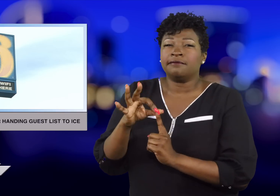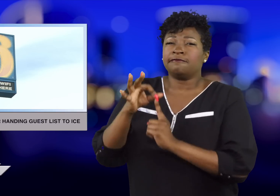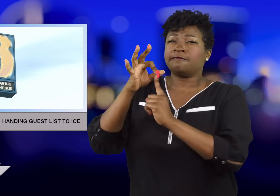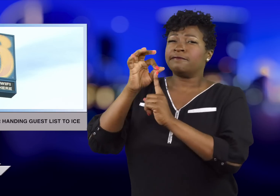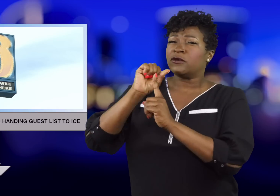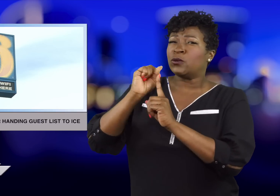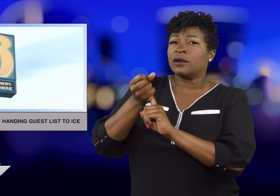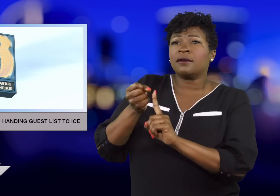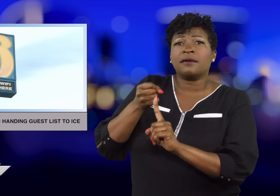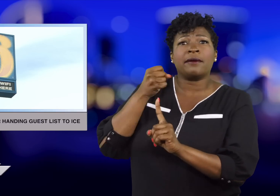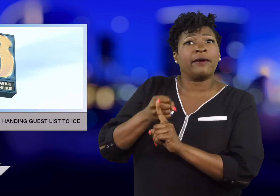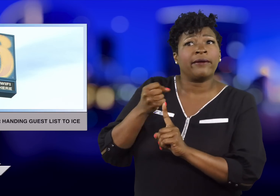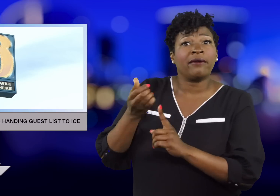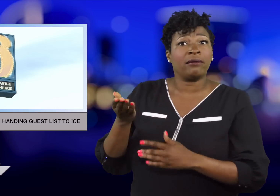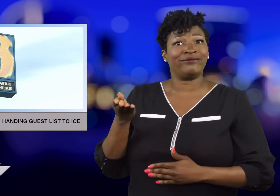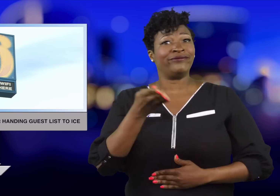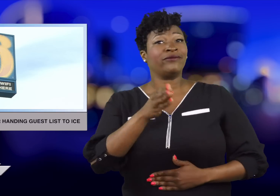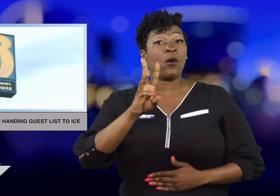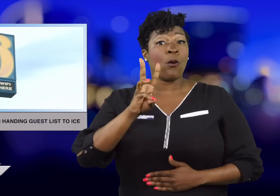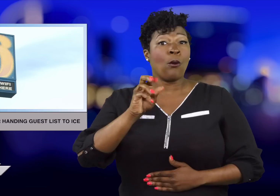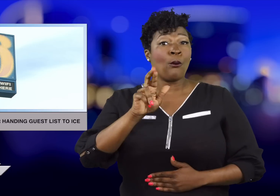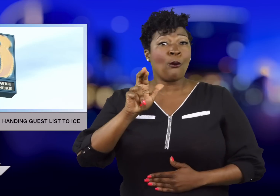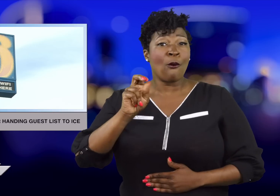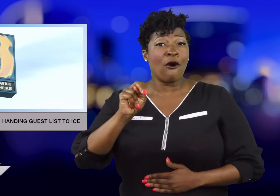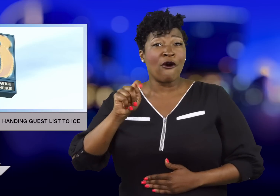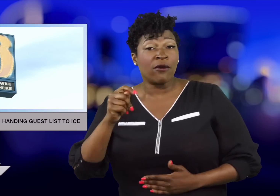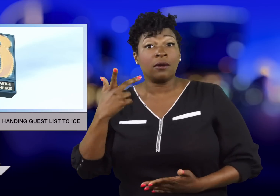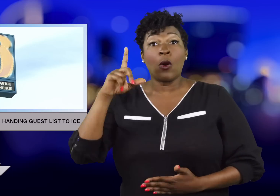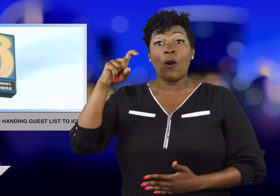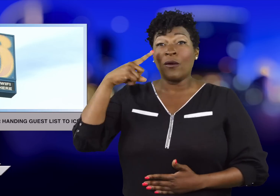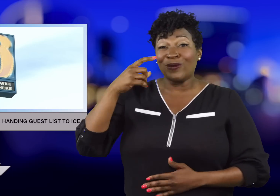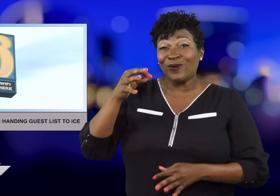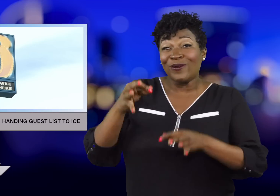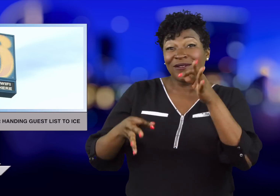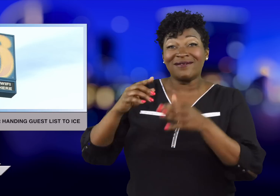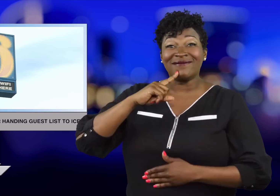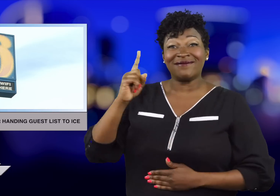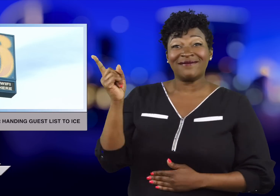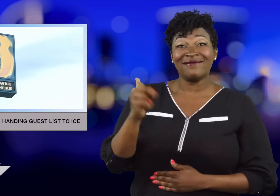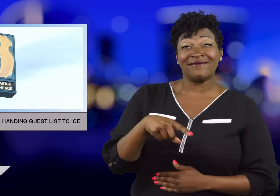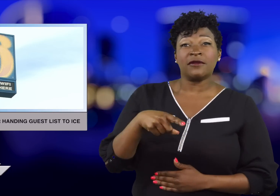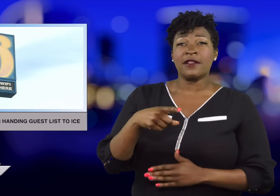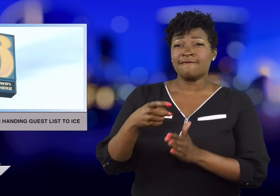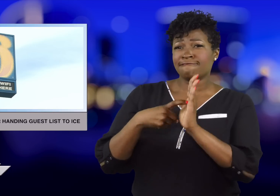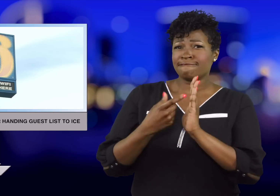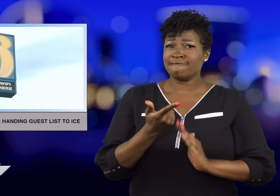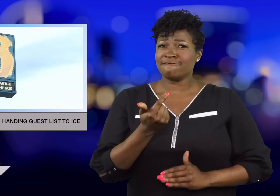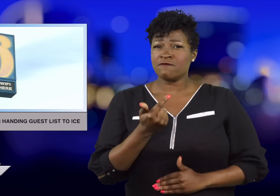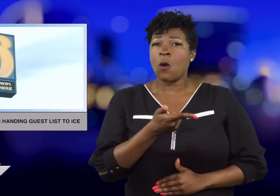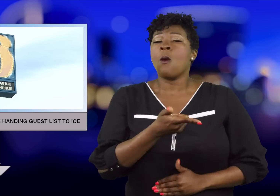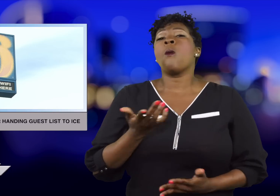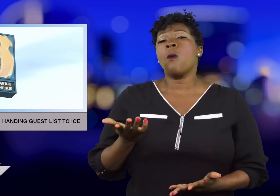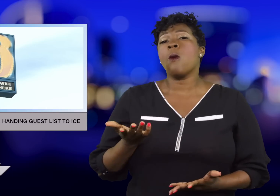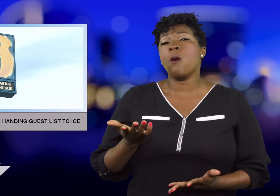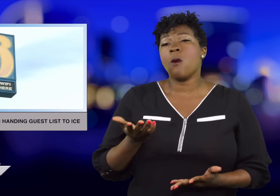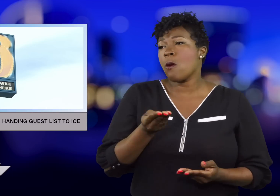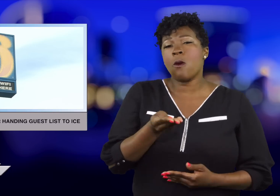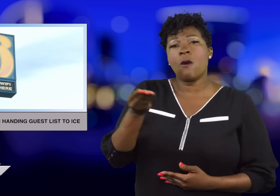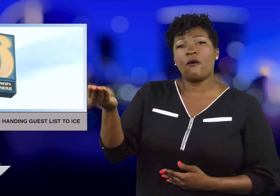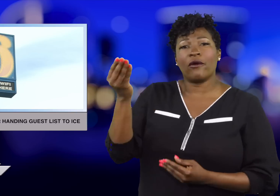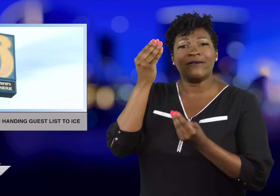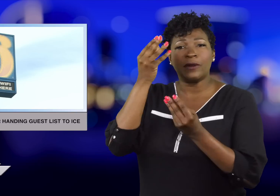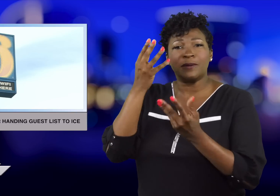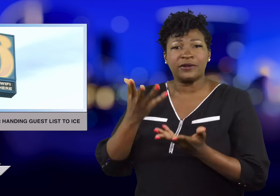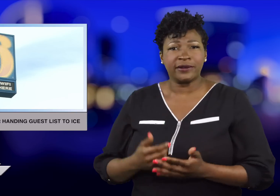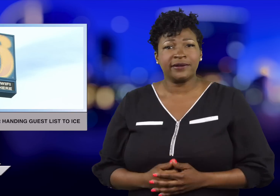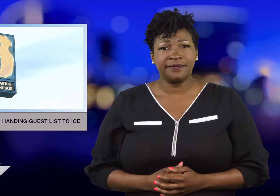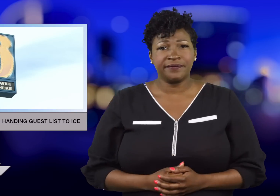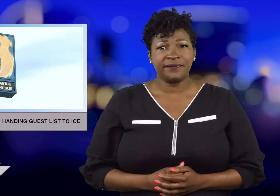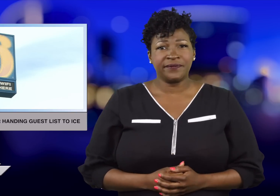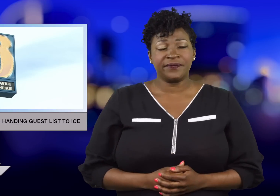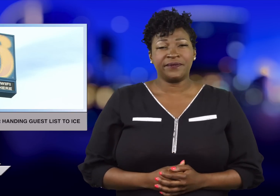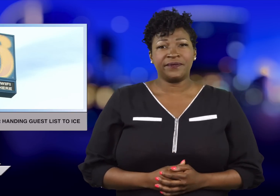in cases where a warrant or subpoena is present.